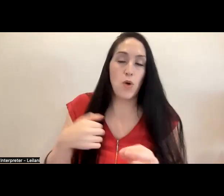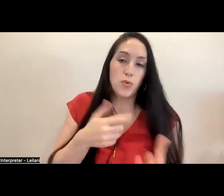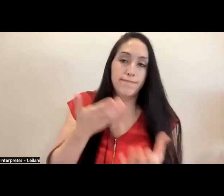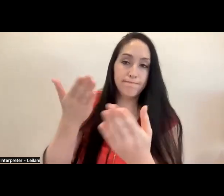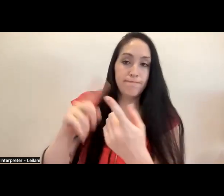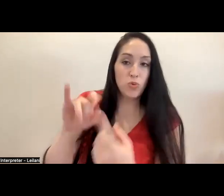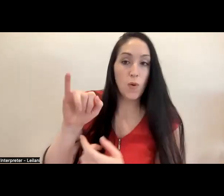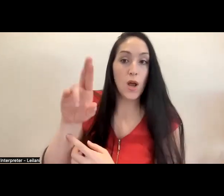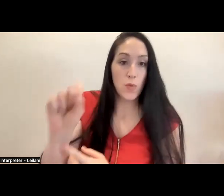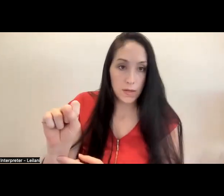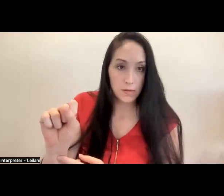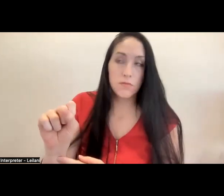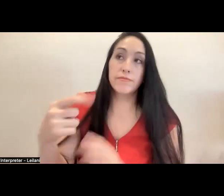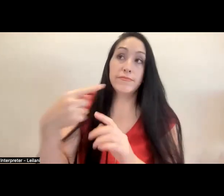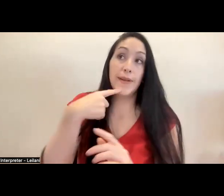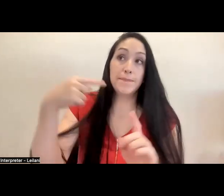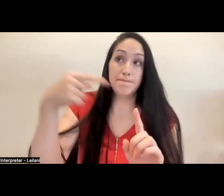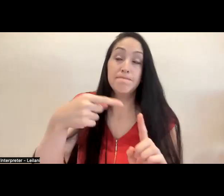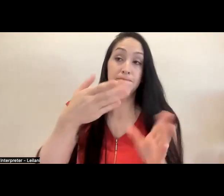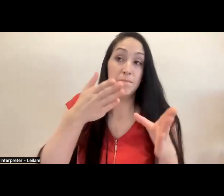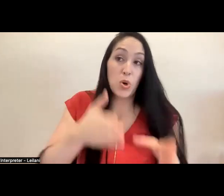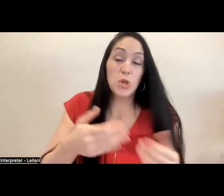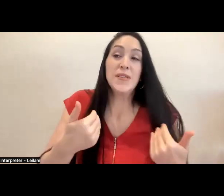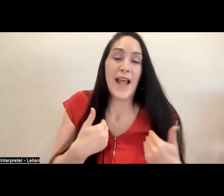11:21:36 Here was their account balance, and here's why they're eligible.